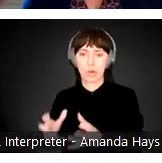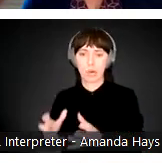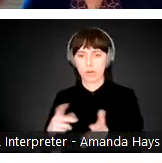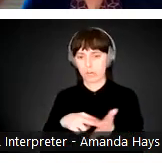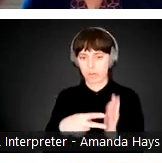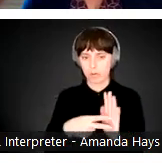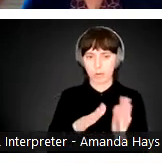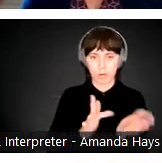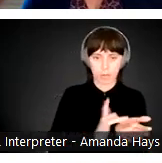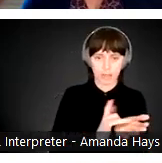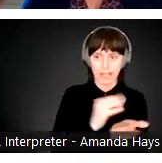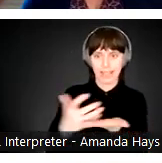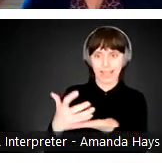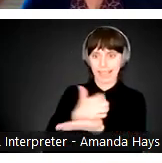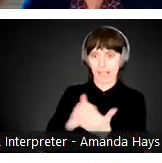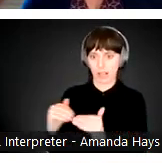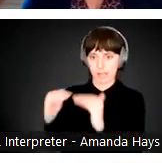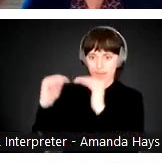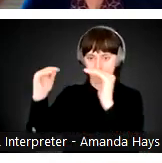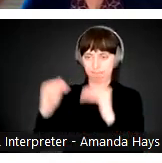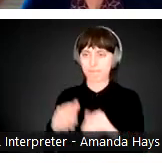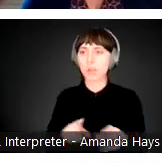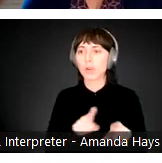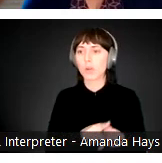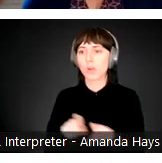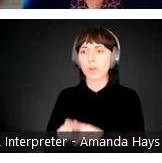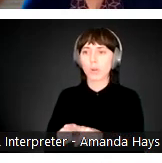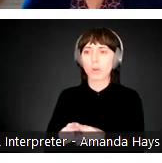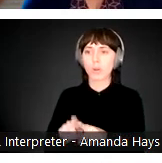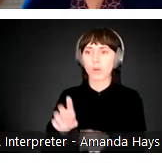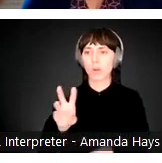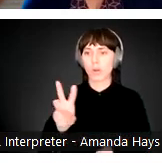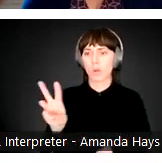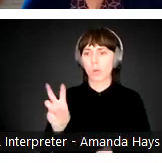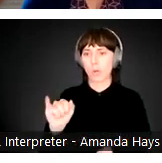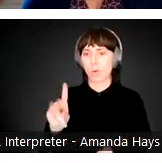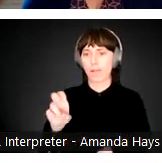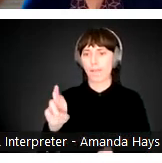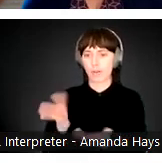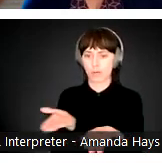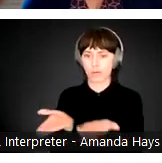well as your income. There's also waiver